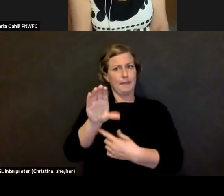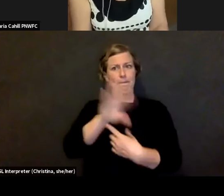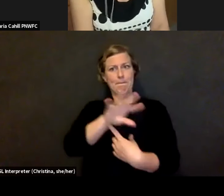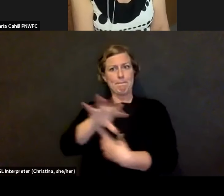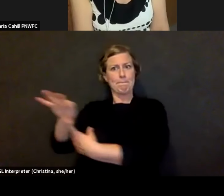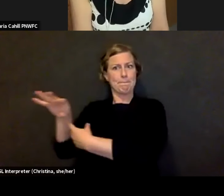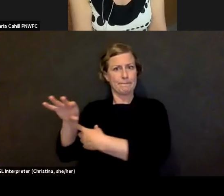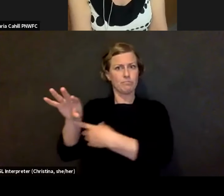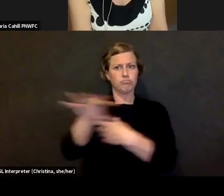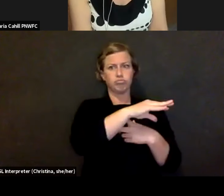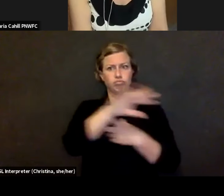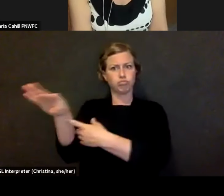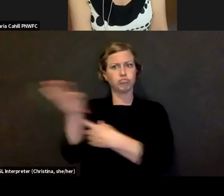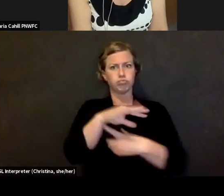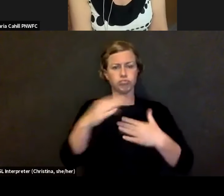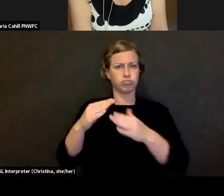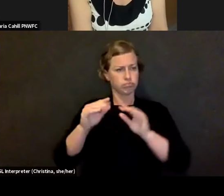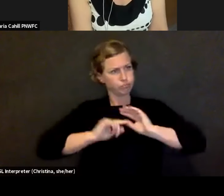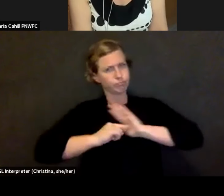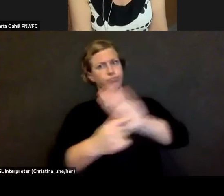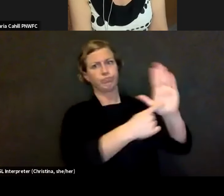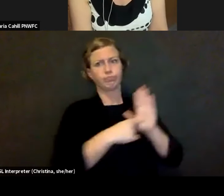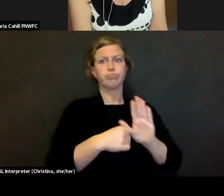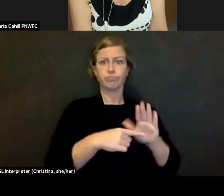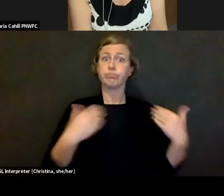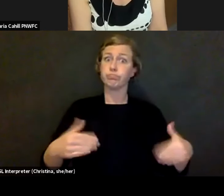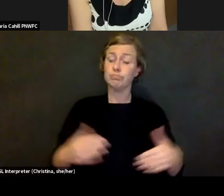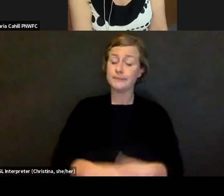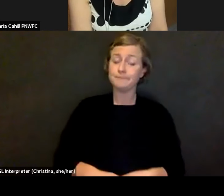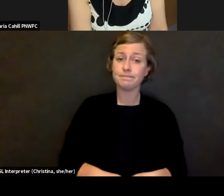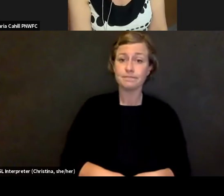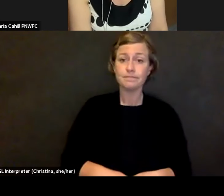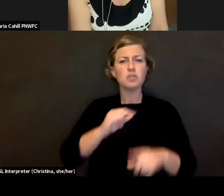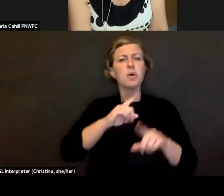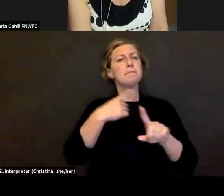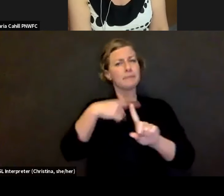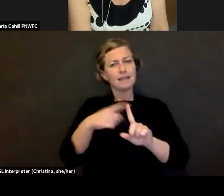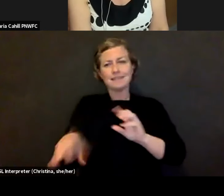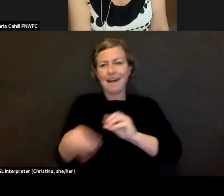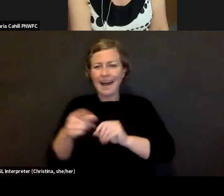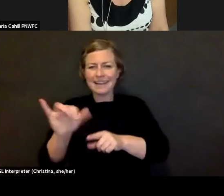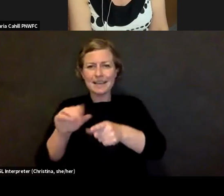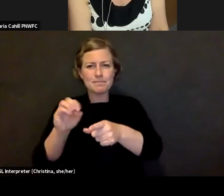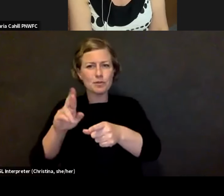accountability is now because of things being filmed. And it's the experience from things being